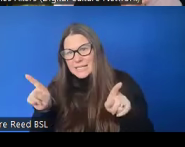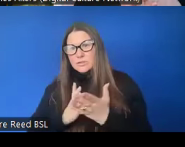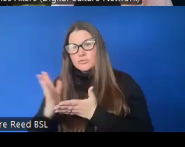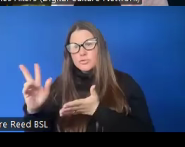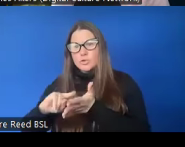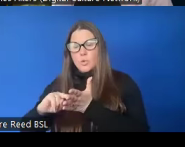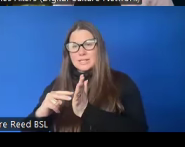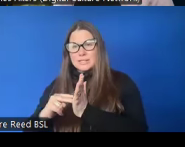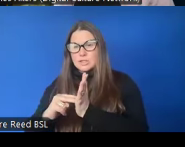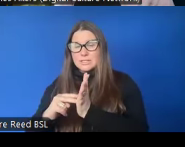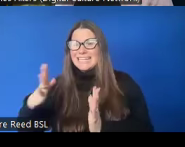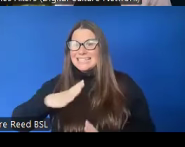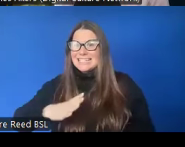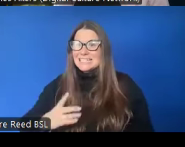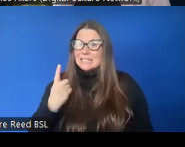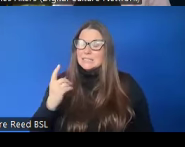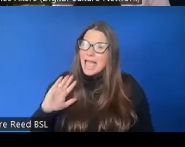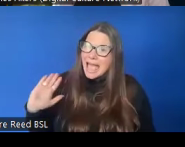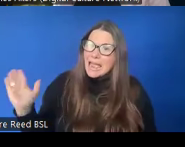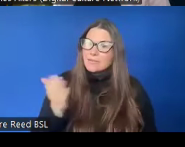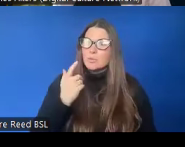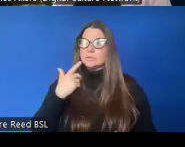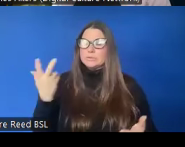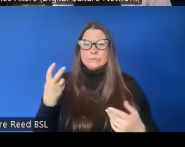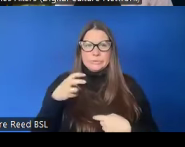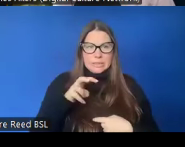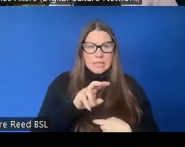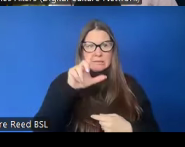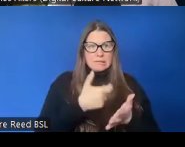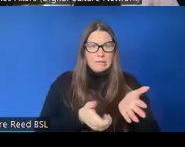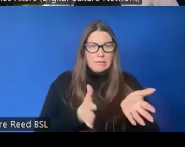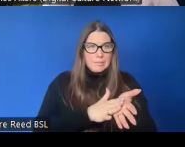Going back to what we were saying earlier on about the bog of data, really difficult to do that.